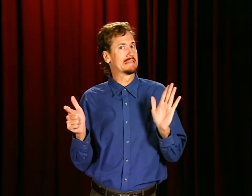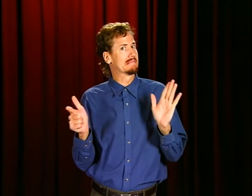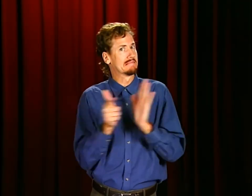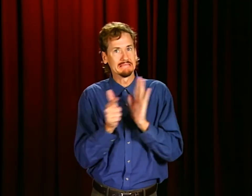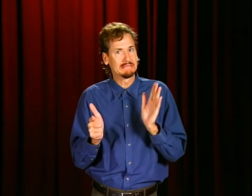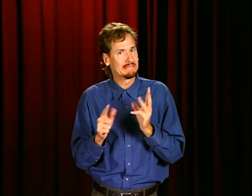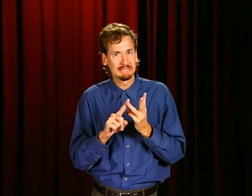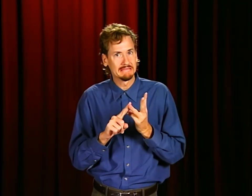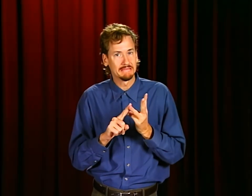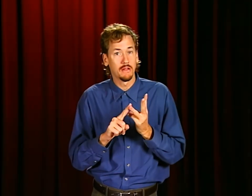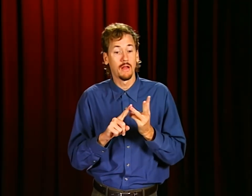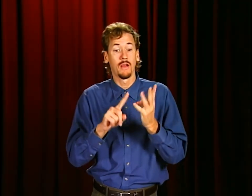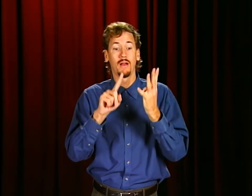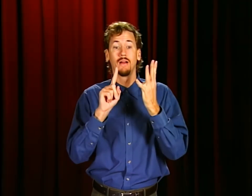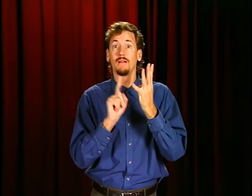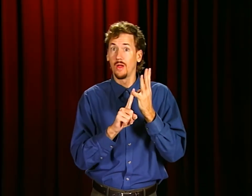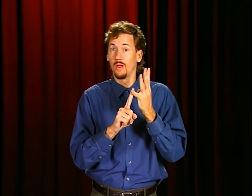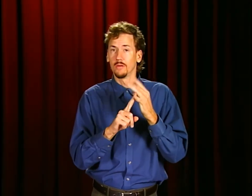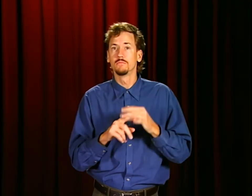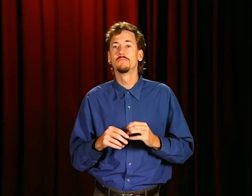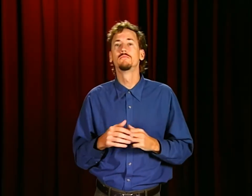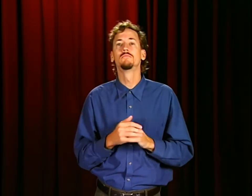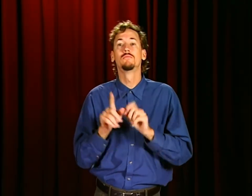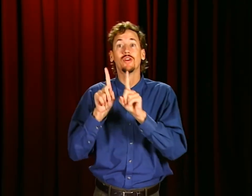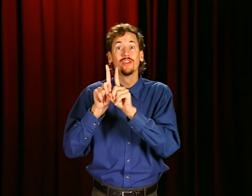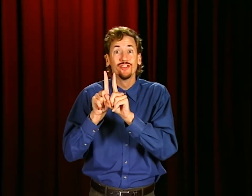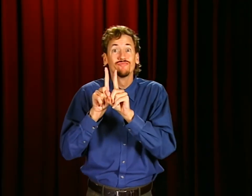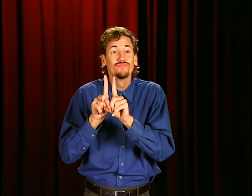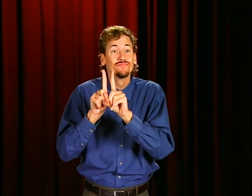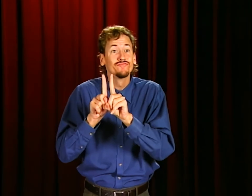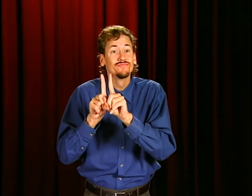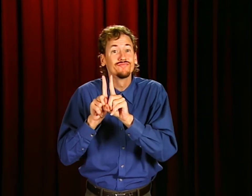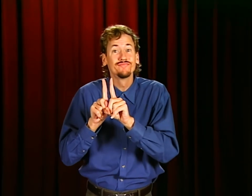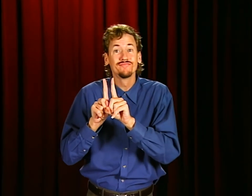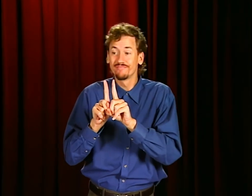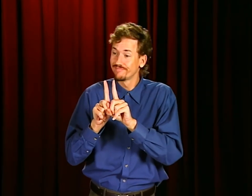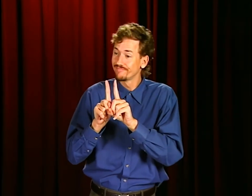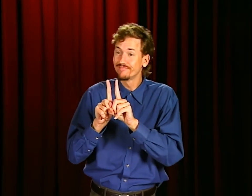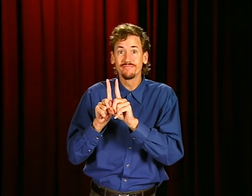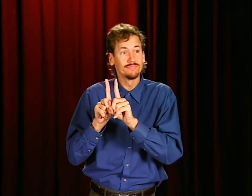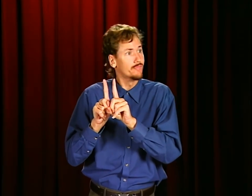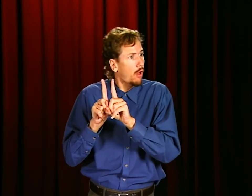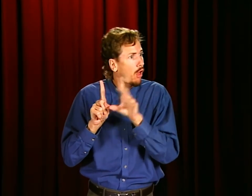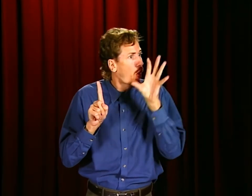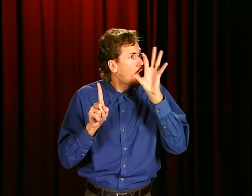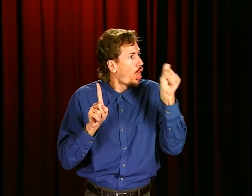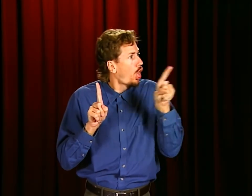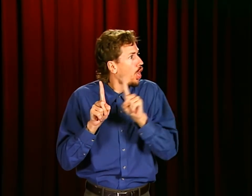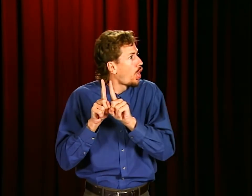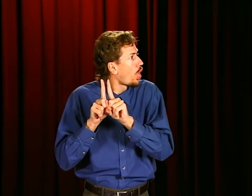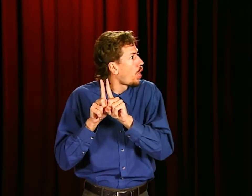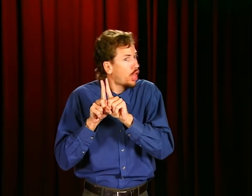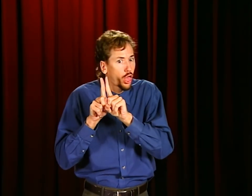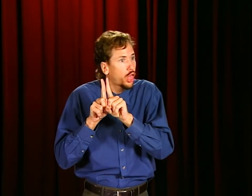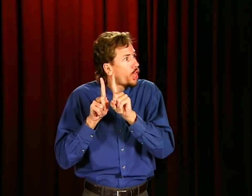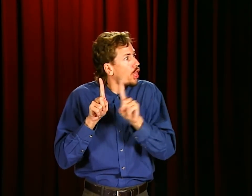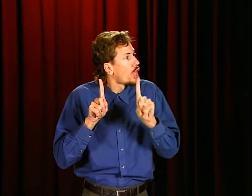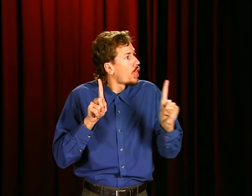IT'S THE STORY OF ABRAM AND HIS WIFE SARAI. AND WHERE WILL YOU FIND THIS STORY?